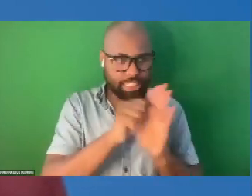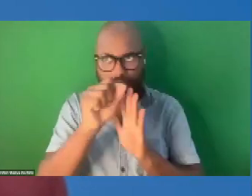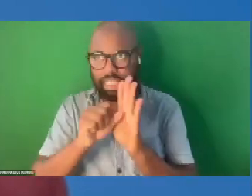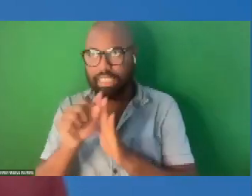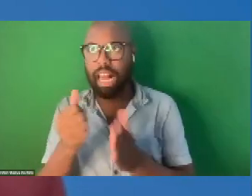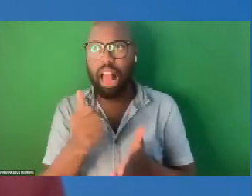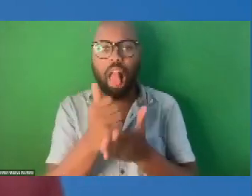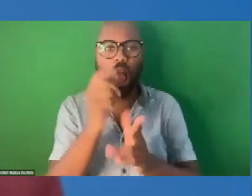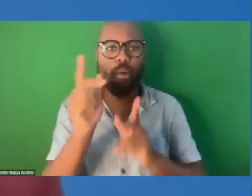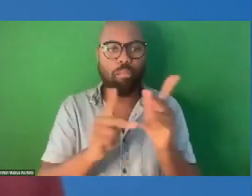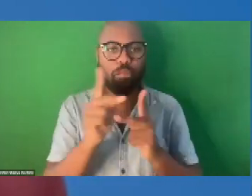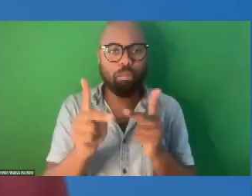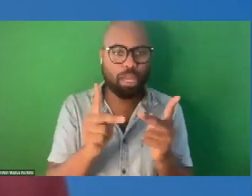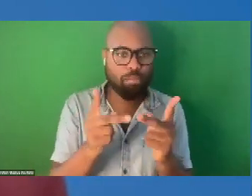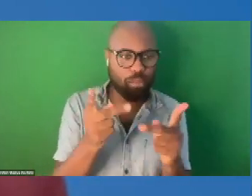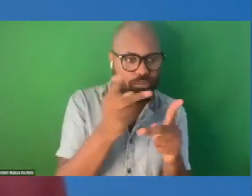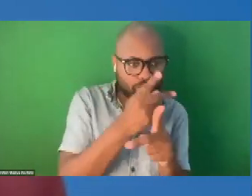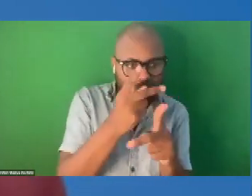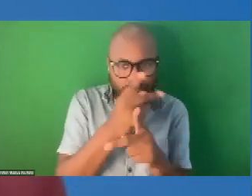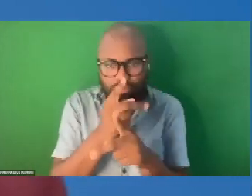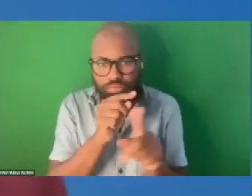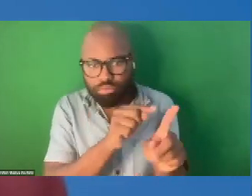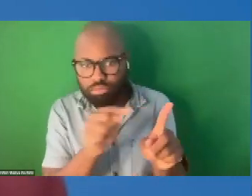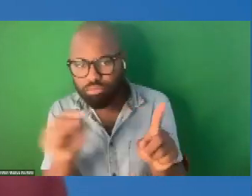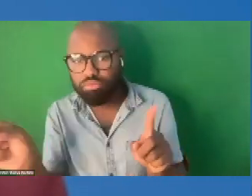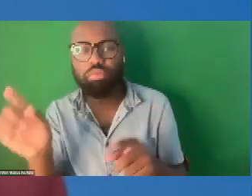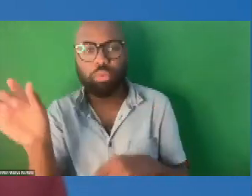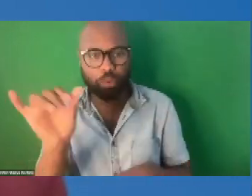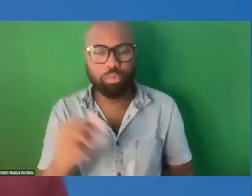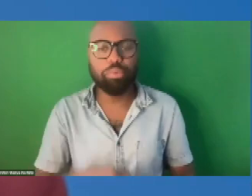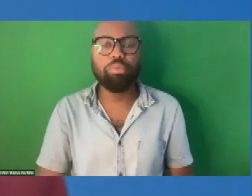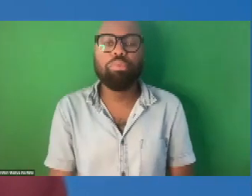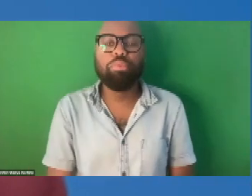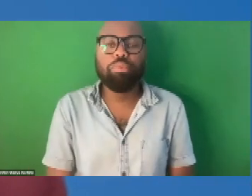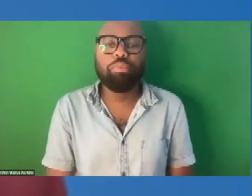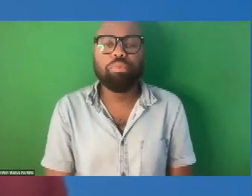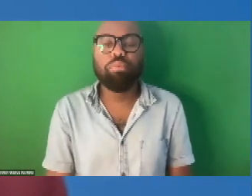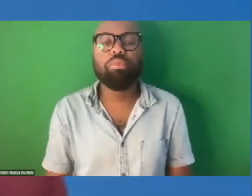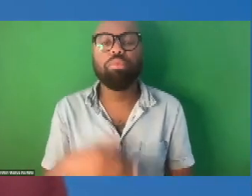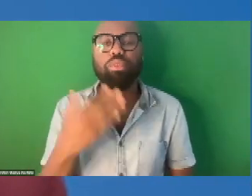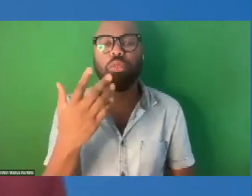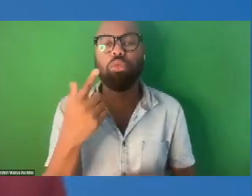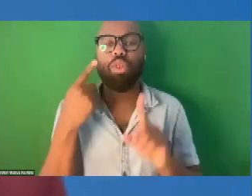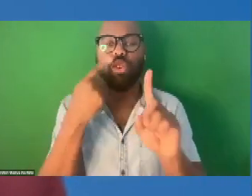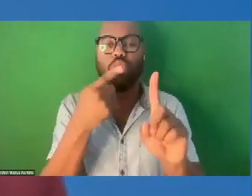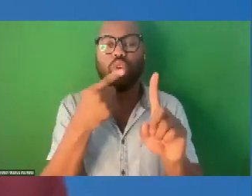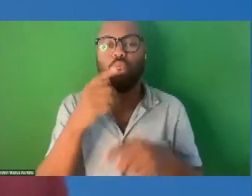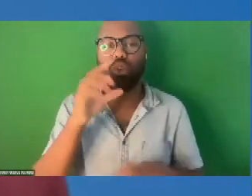Then one goal that CMS has said they have for